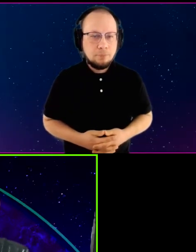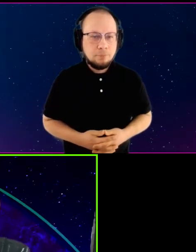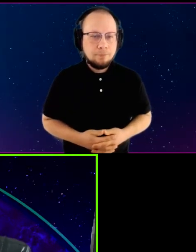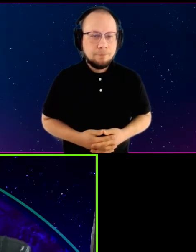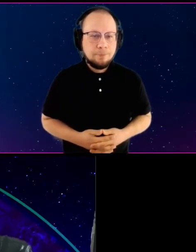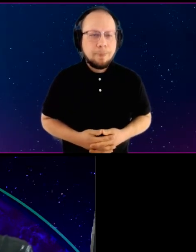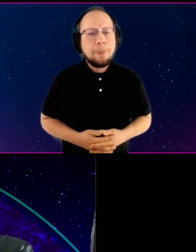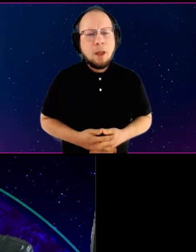100%.